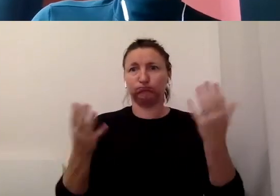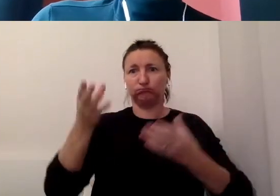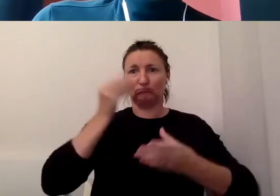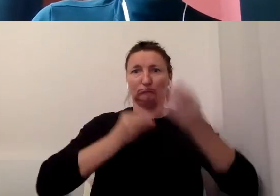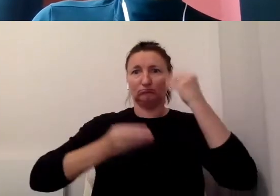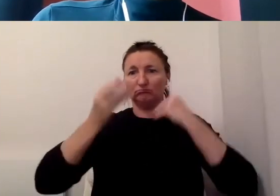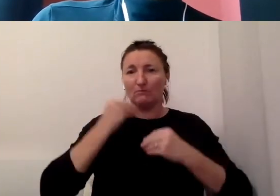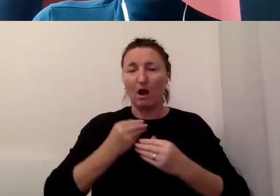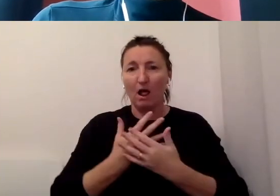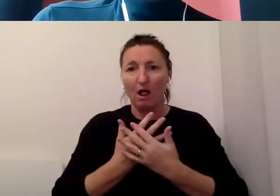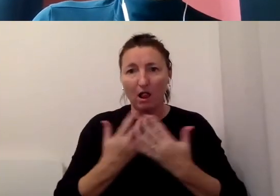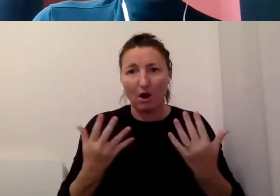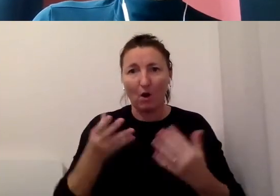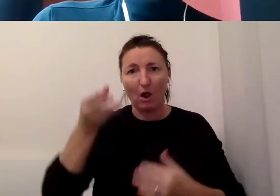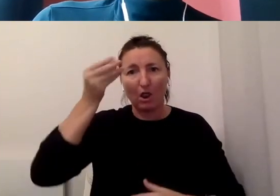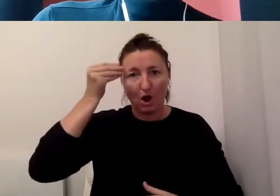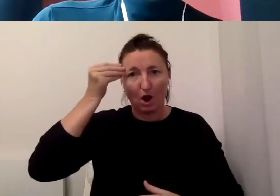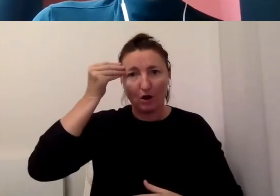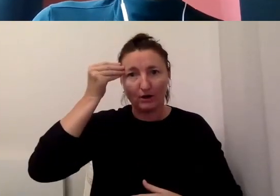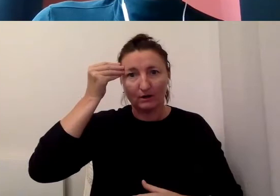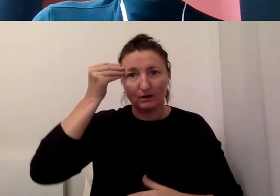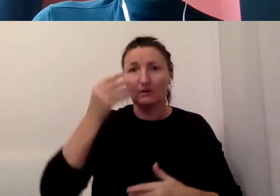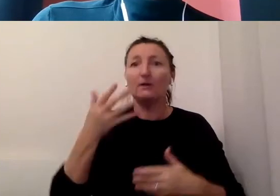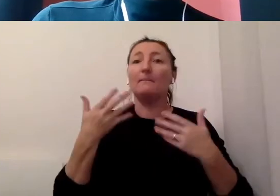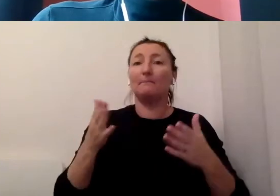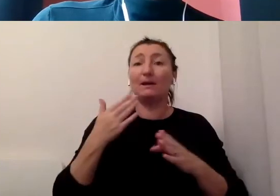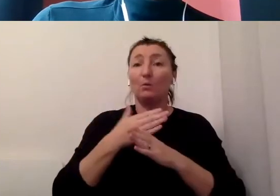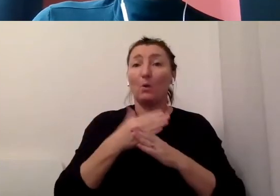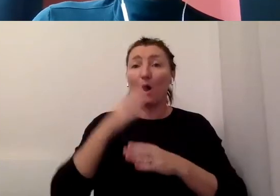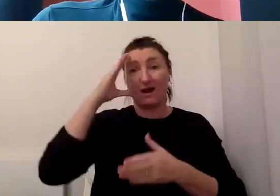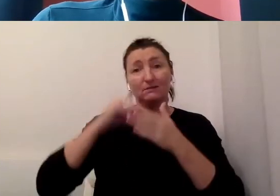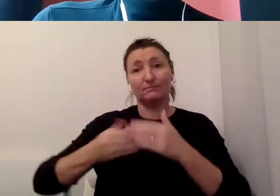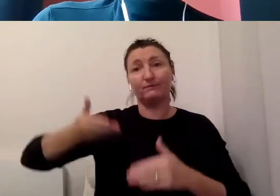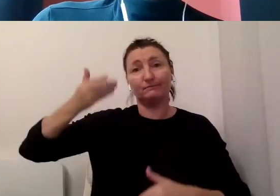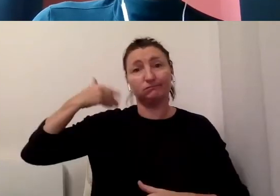I've had a lot of working experience in the past. There were still things that I didn't know and